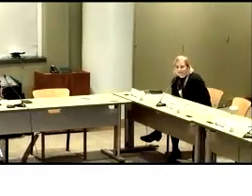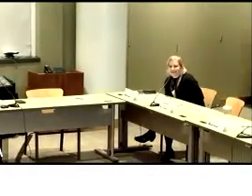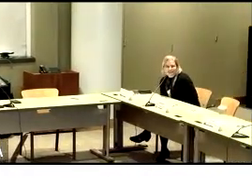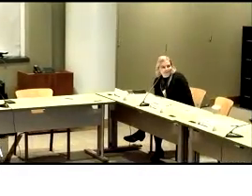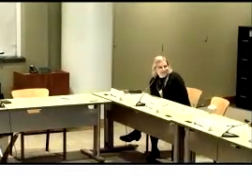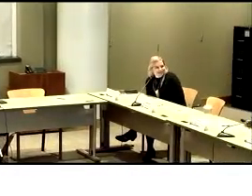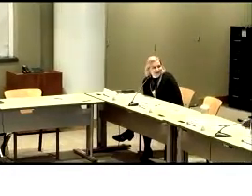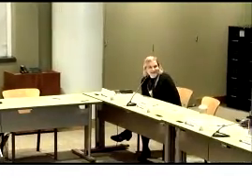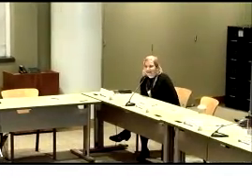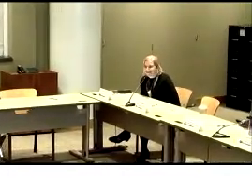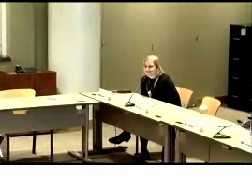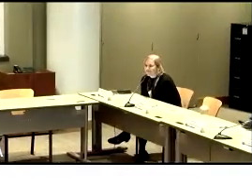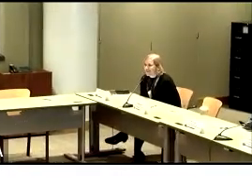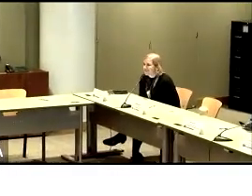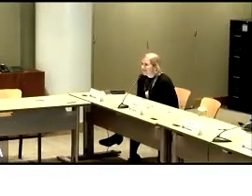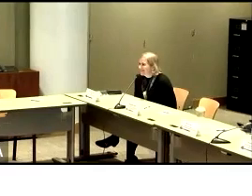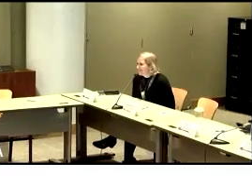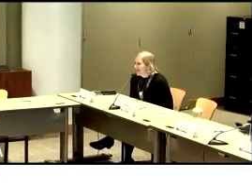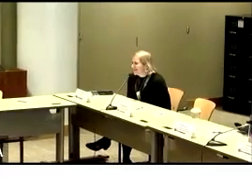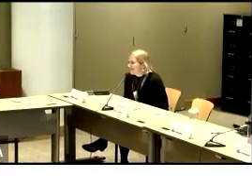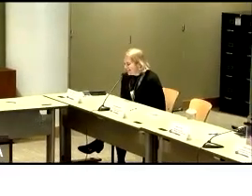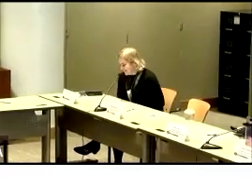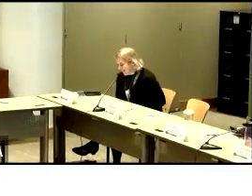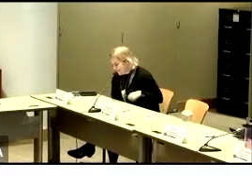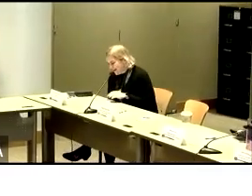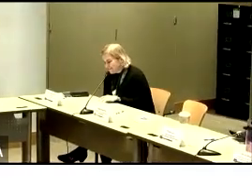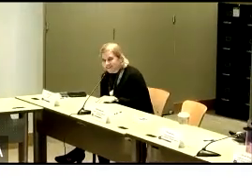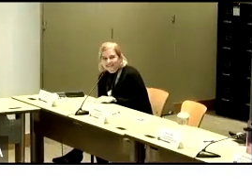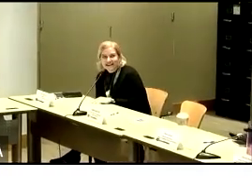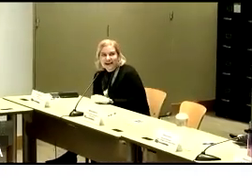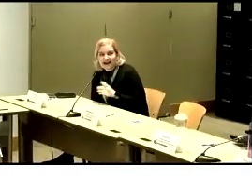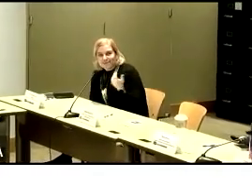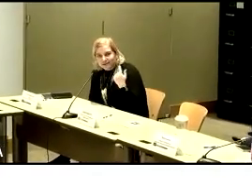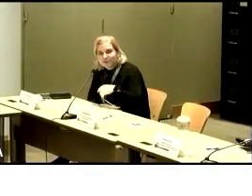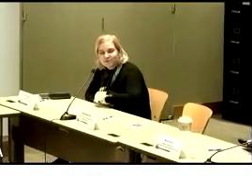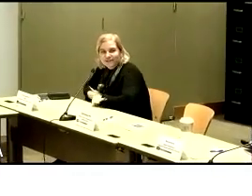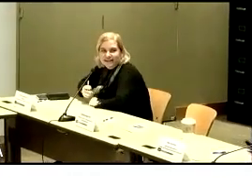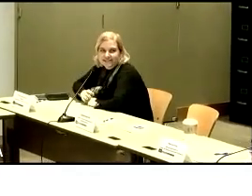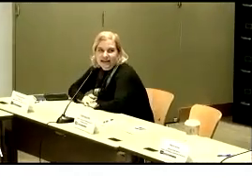So, be getting your questions ready and I will do the best,